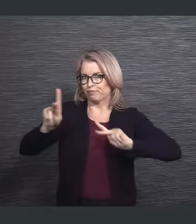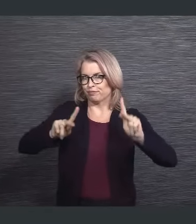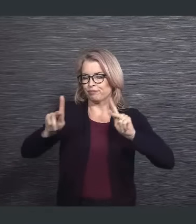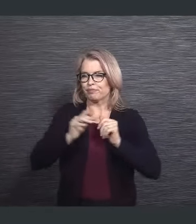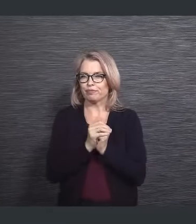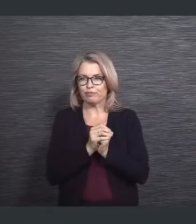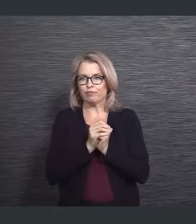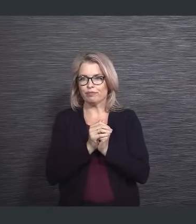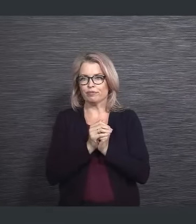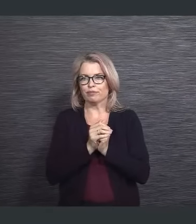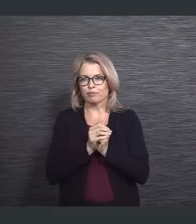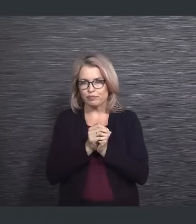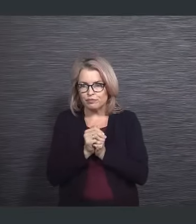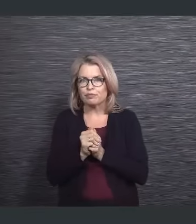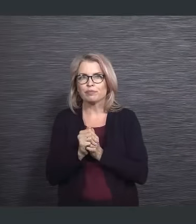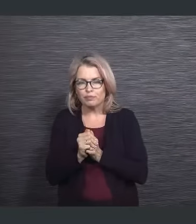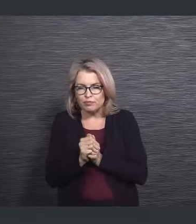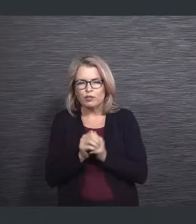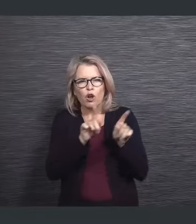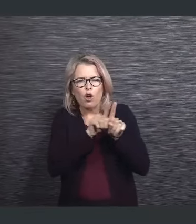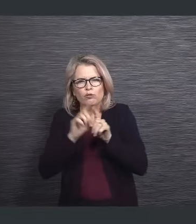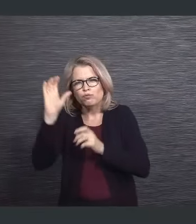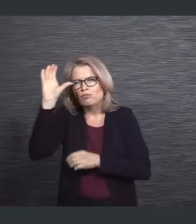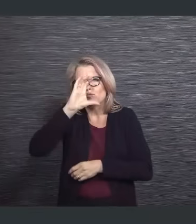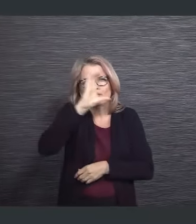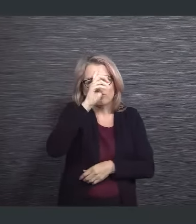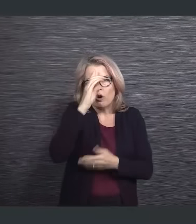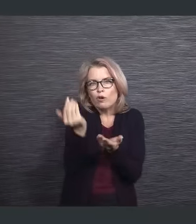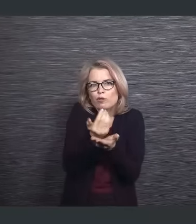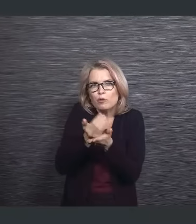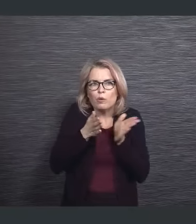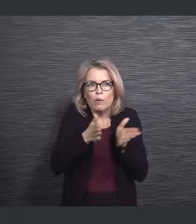We constantly look for new ways to support their creativity.